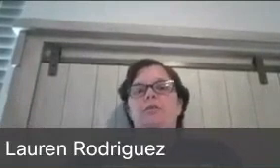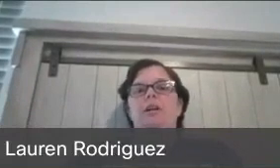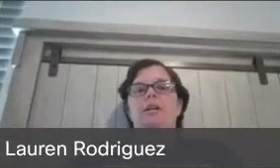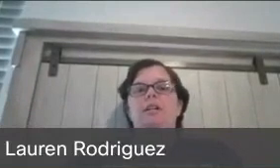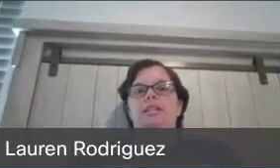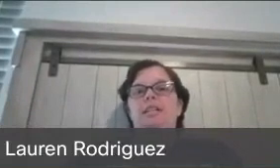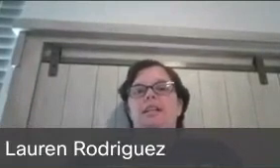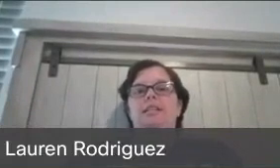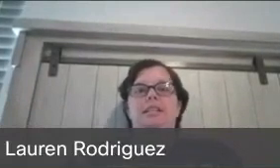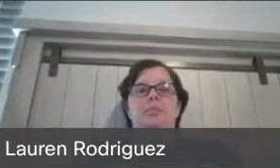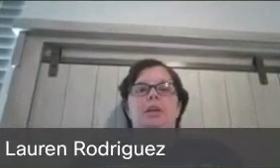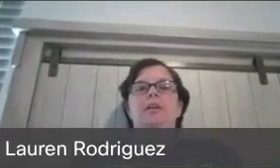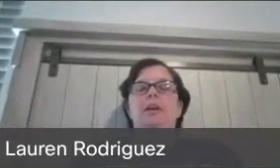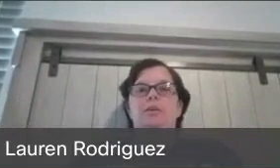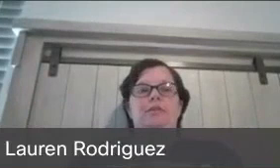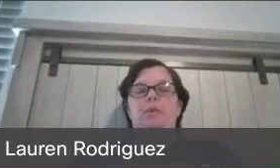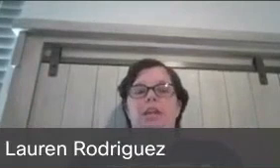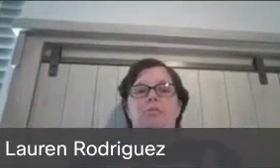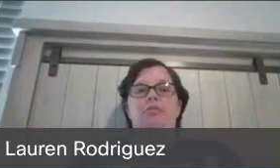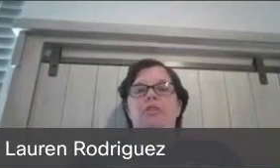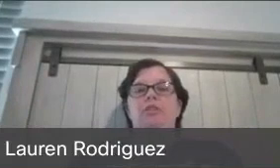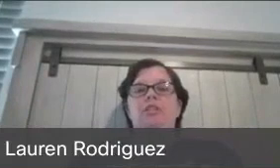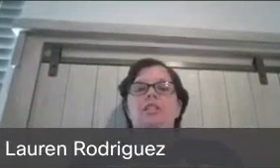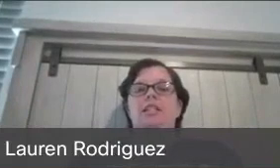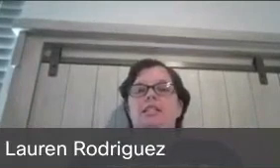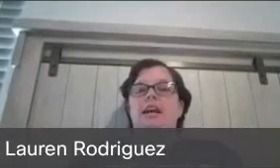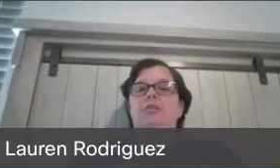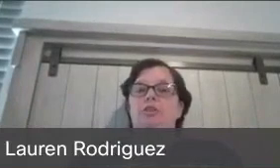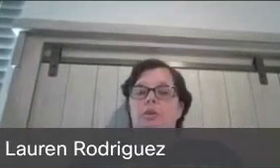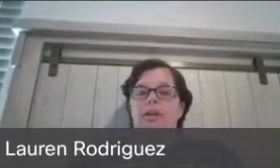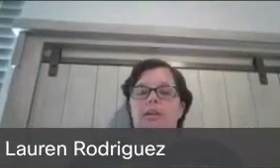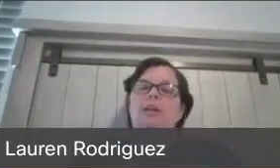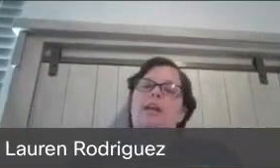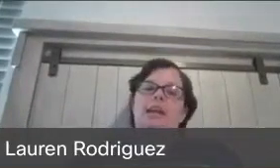phone call, a text email, whichever way they prefer, just to check to see how they're doing